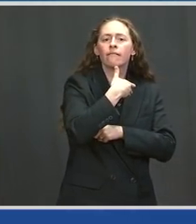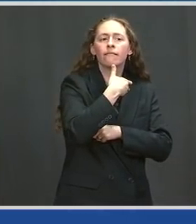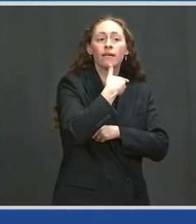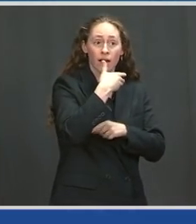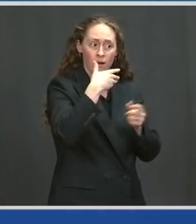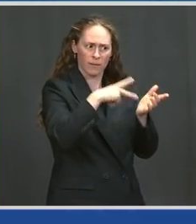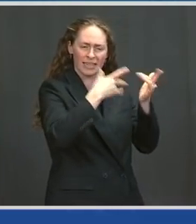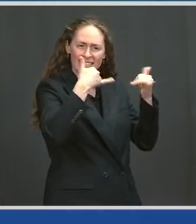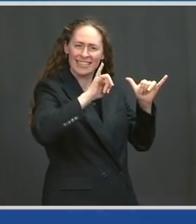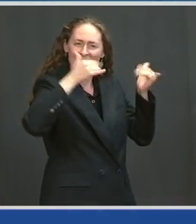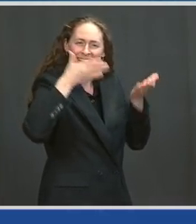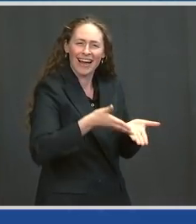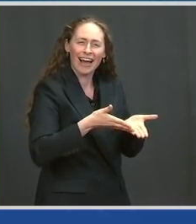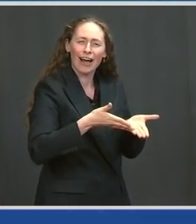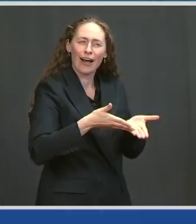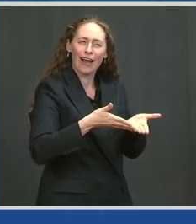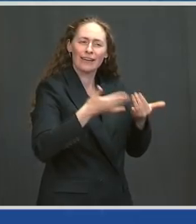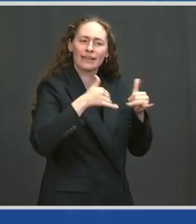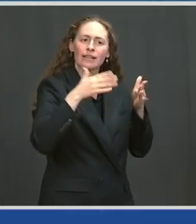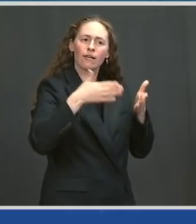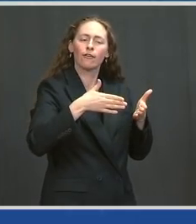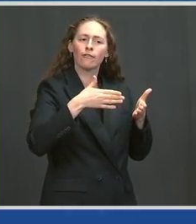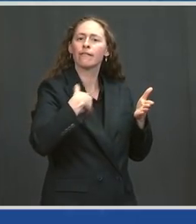Some injustices are so heinous, so horrific,